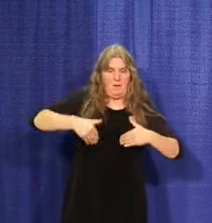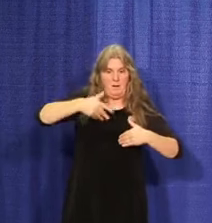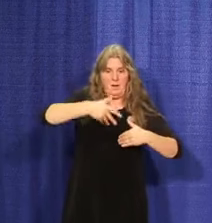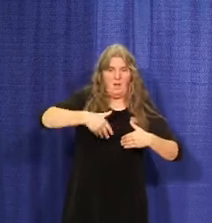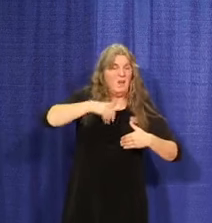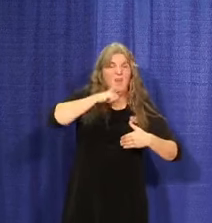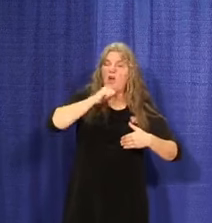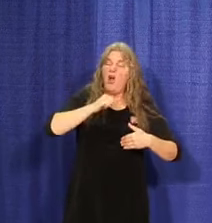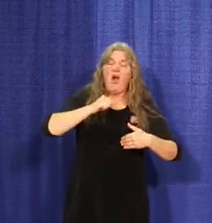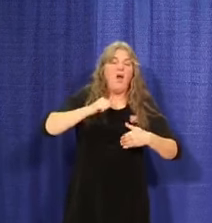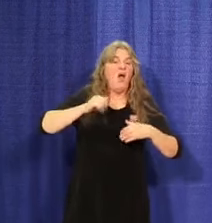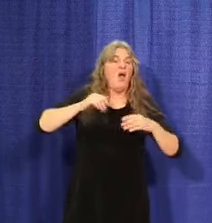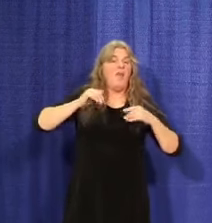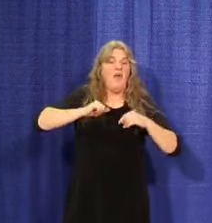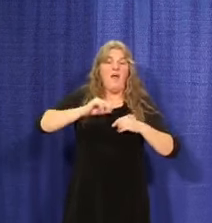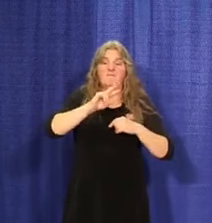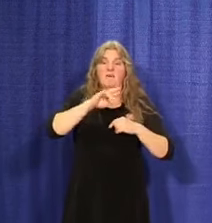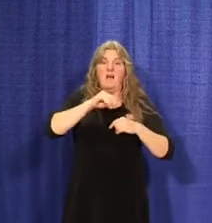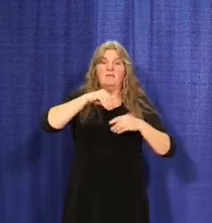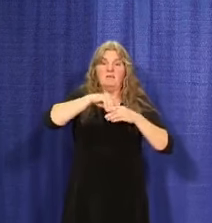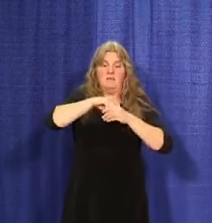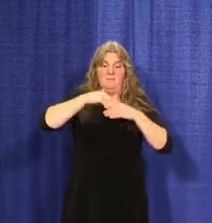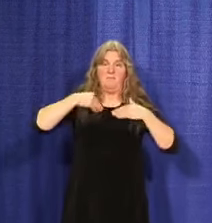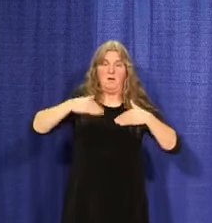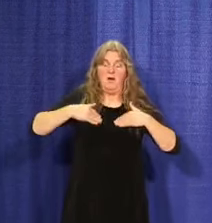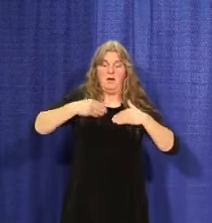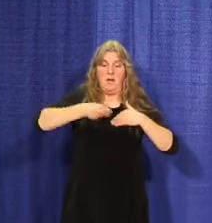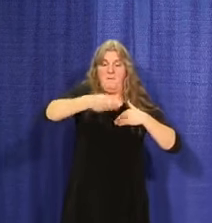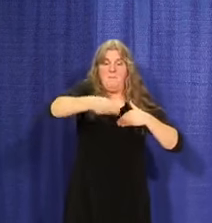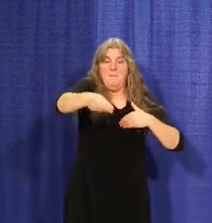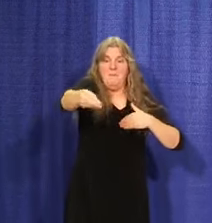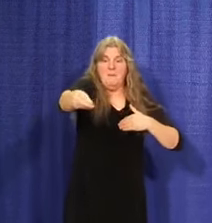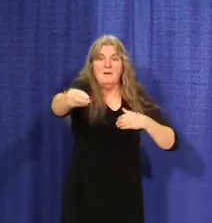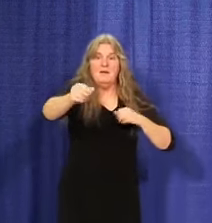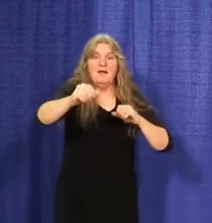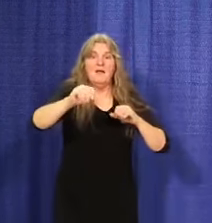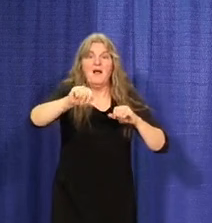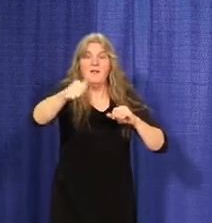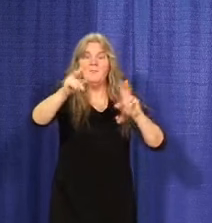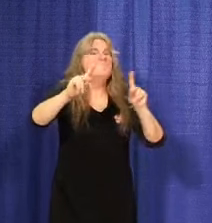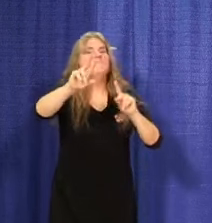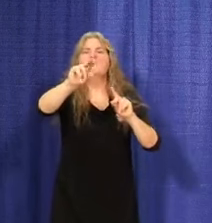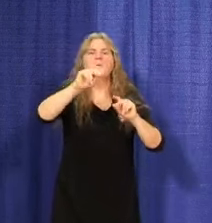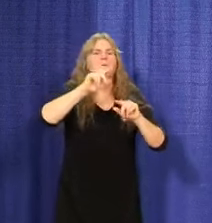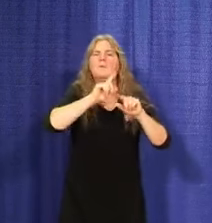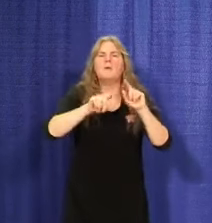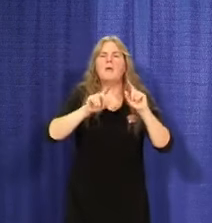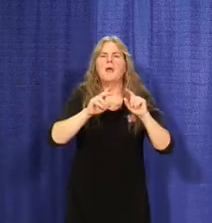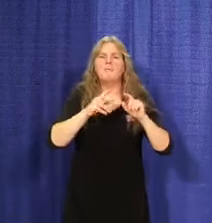And as I say, it is consistent with a past COVID infection and continued shedding but we can't